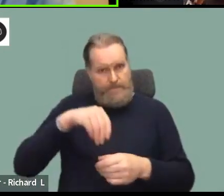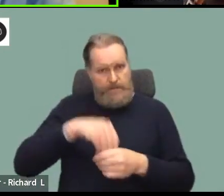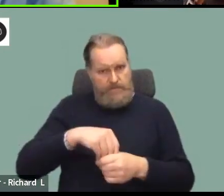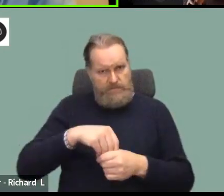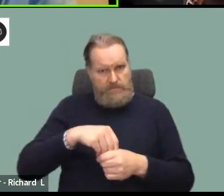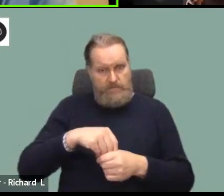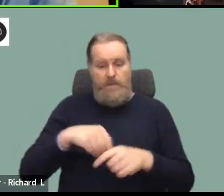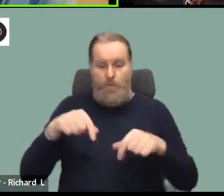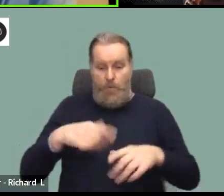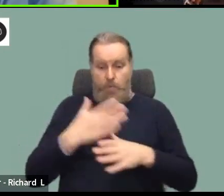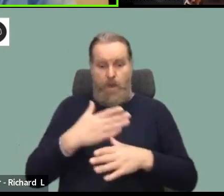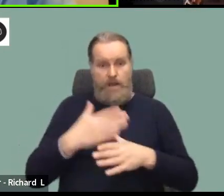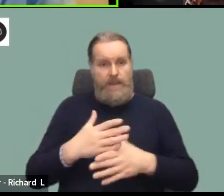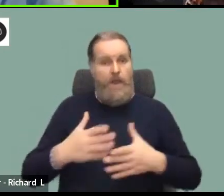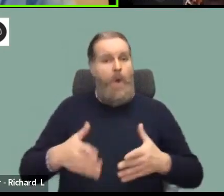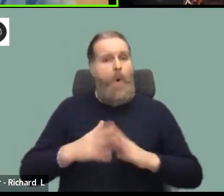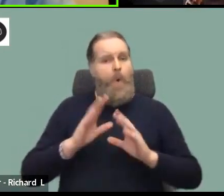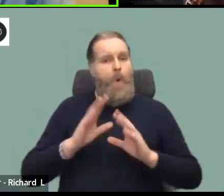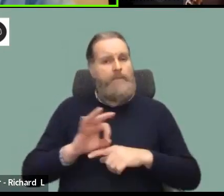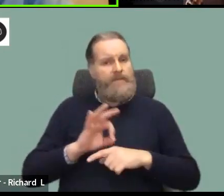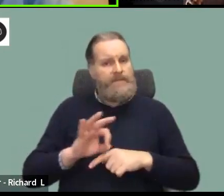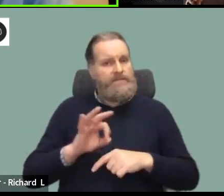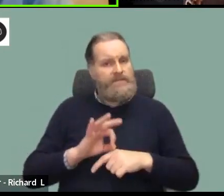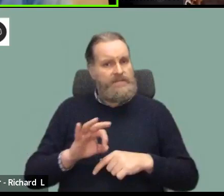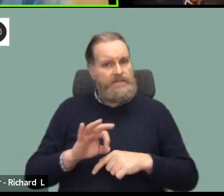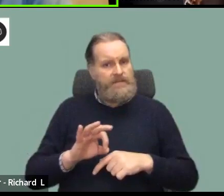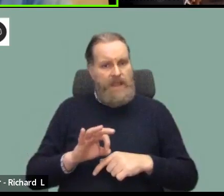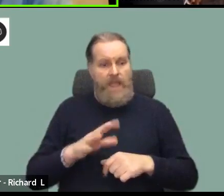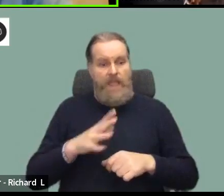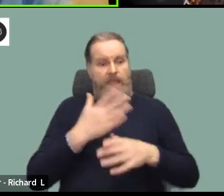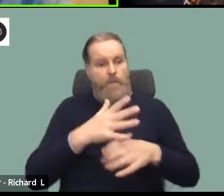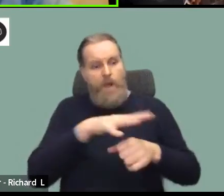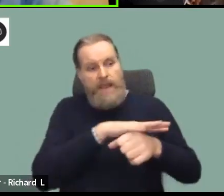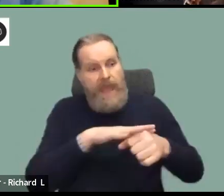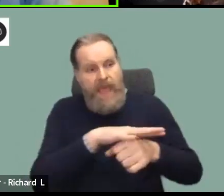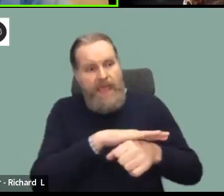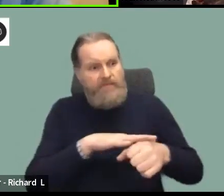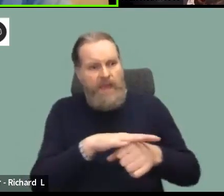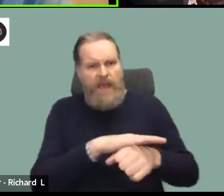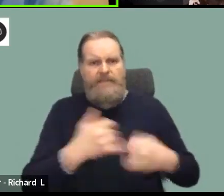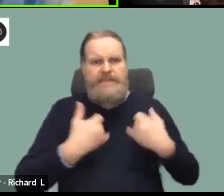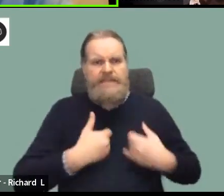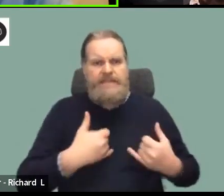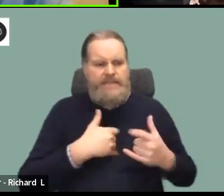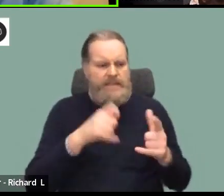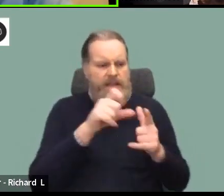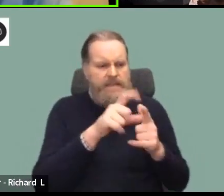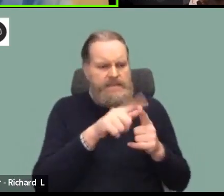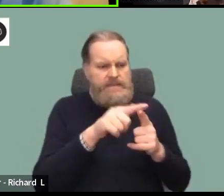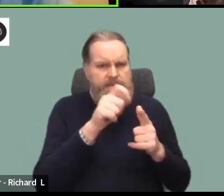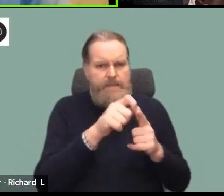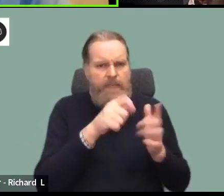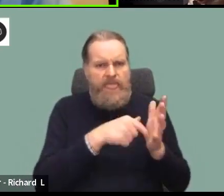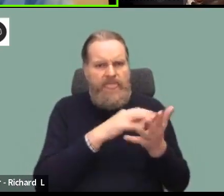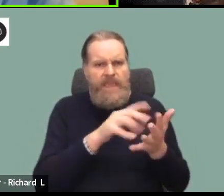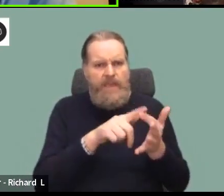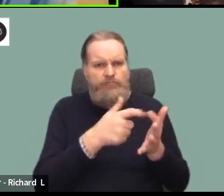home office. . The members who have to . The members who have to work and conditions for example where there is diptheria. among monkey box and.